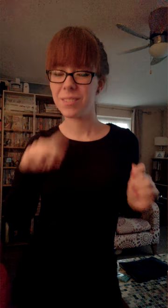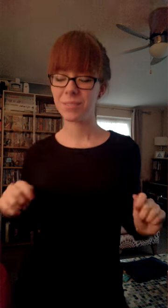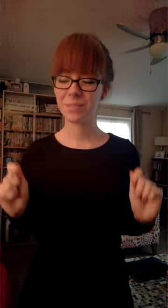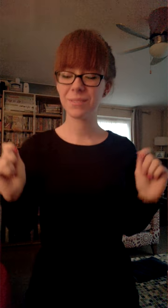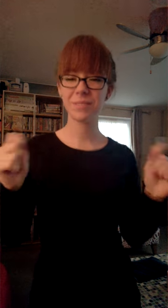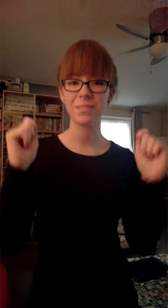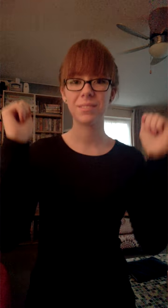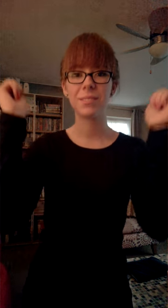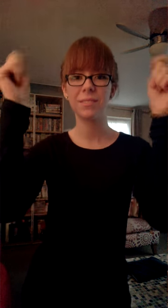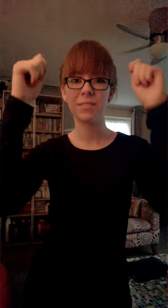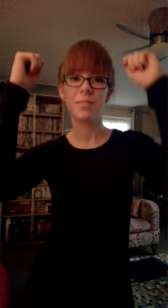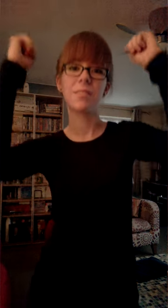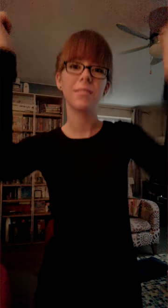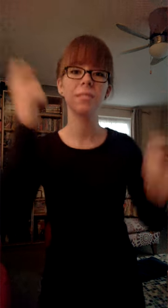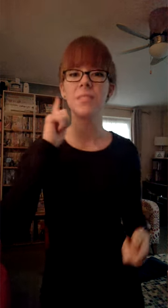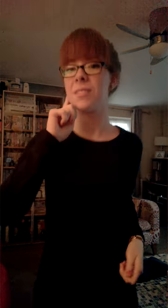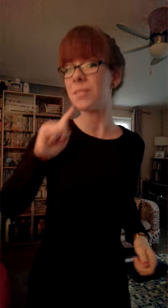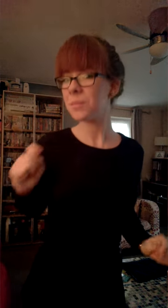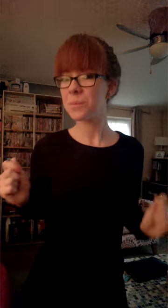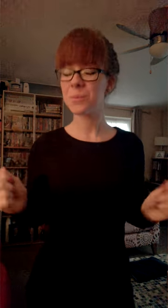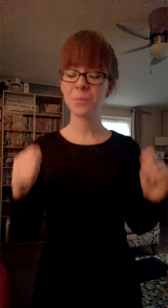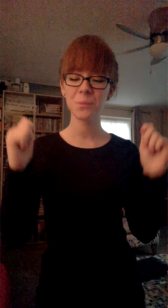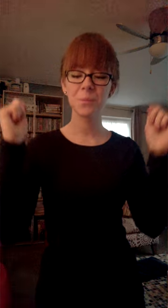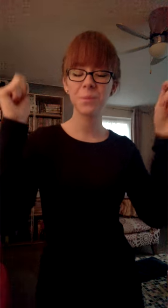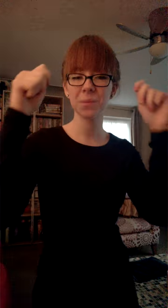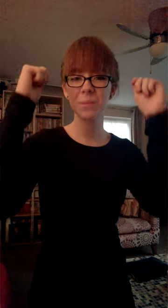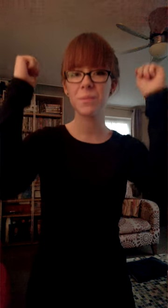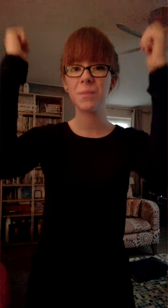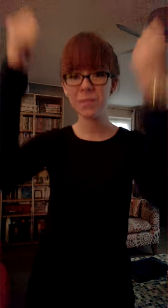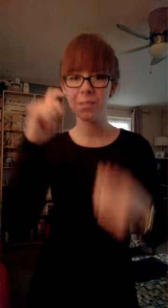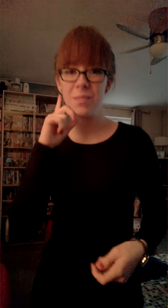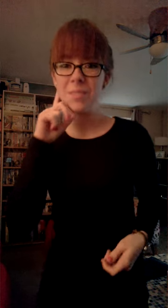Girls hit your hallelujah Girls hit your hallelujah